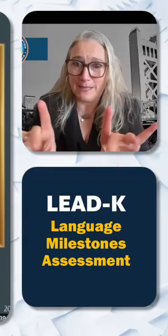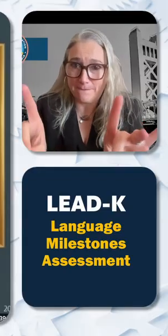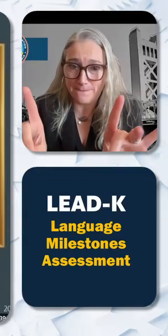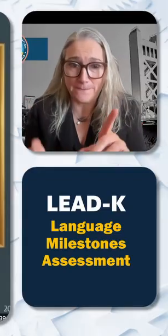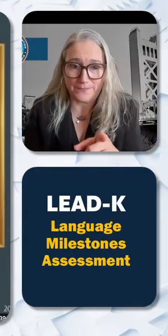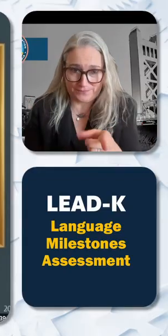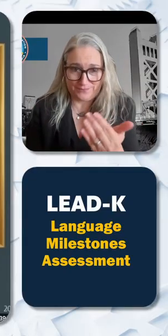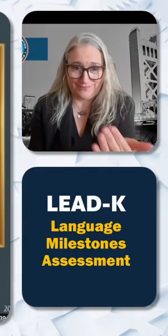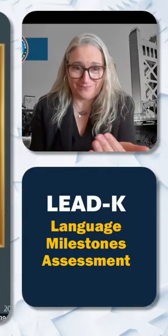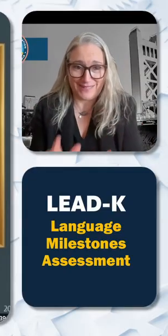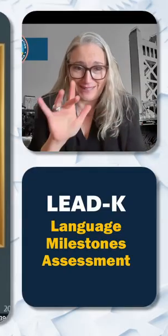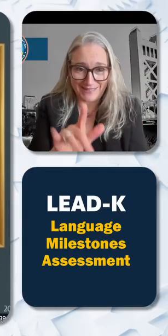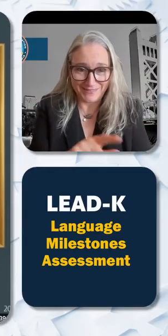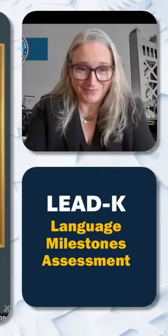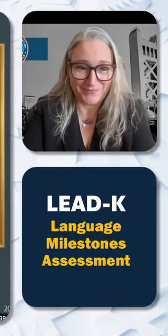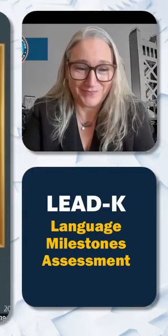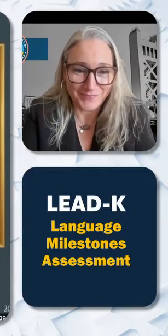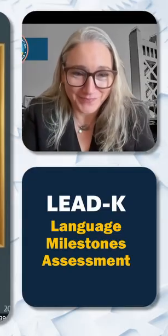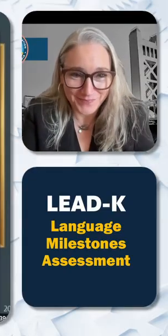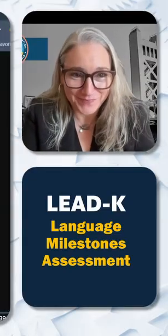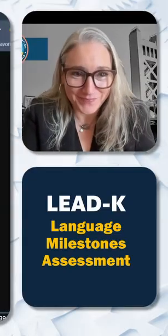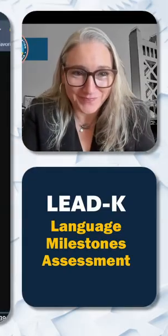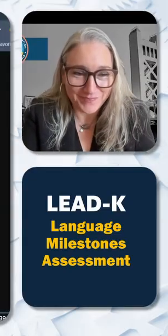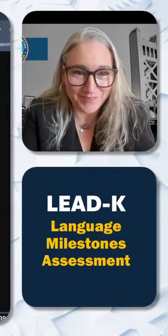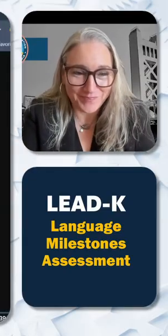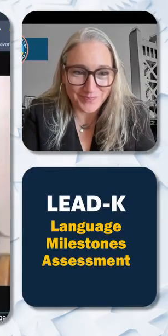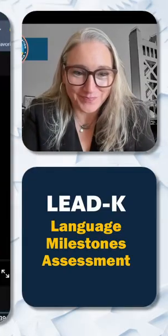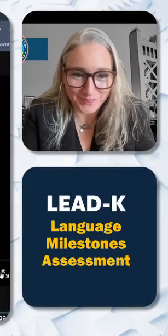with hearing parents can acquire as far as language is considered. Go ahead.